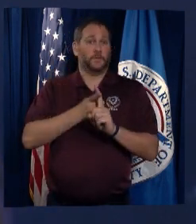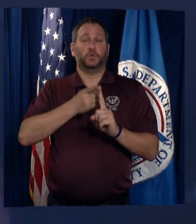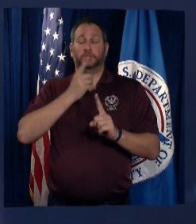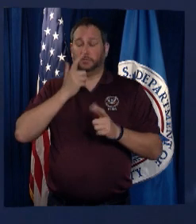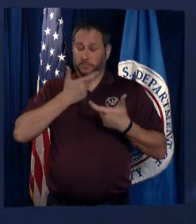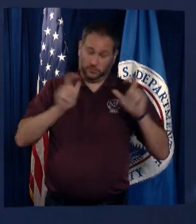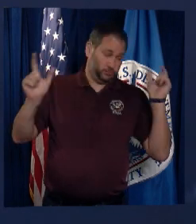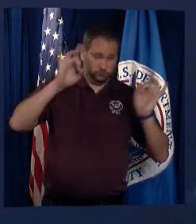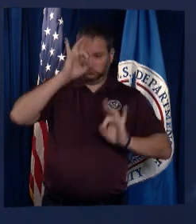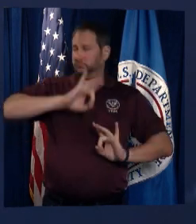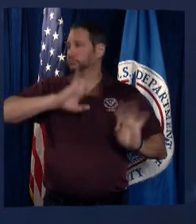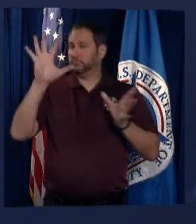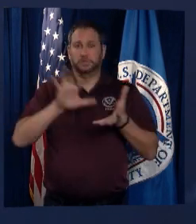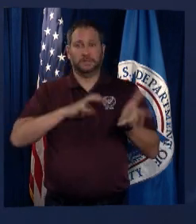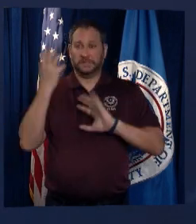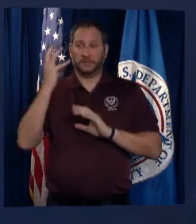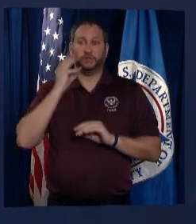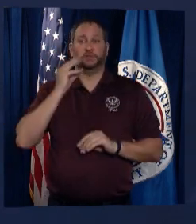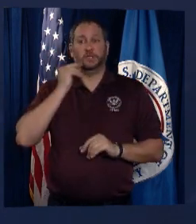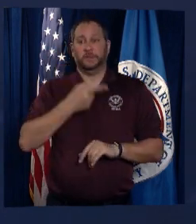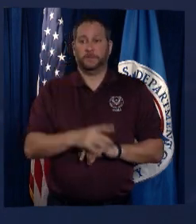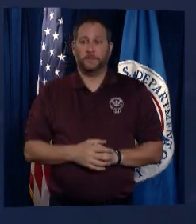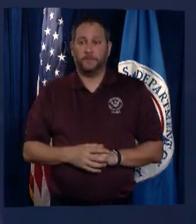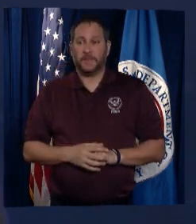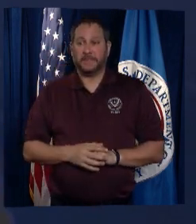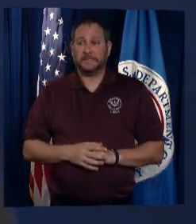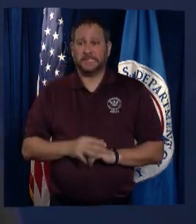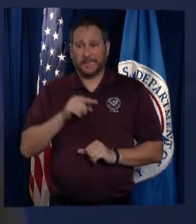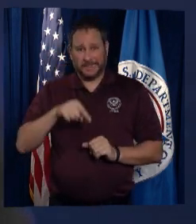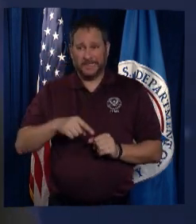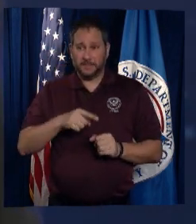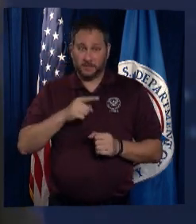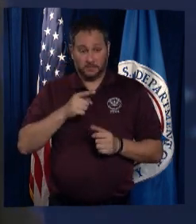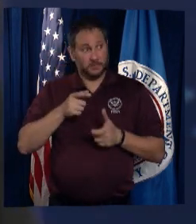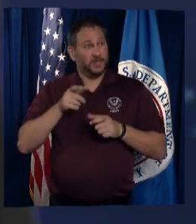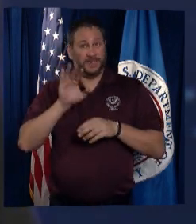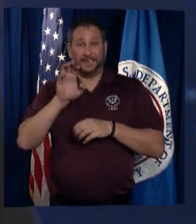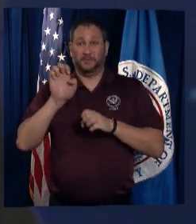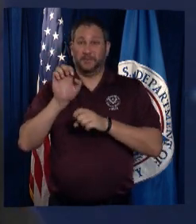training to know how to interact with others. We set our emergency managers up